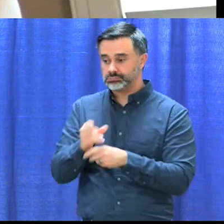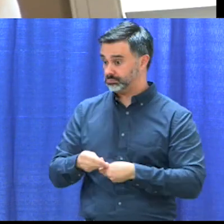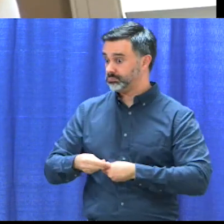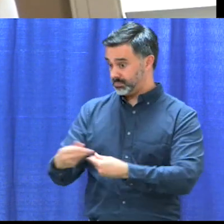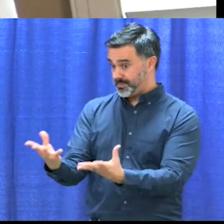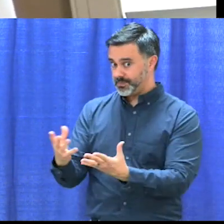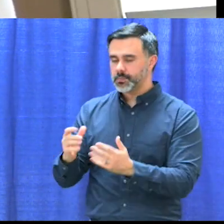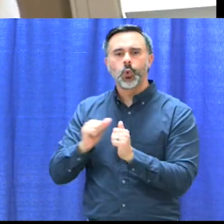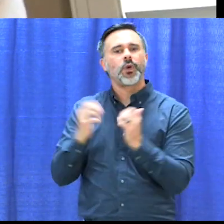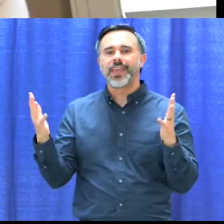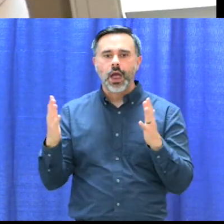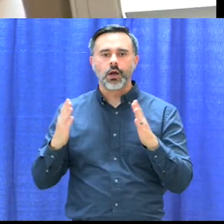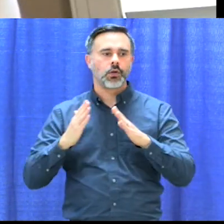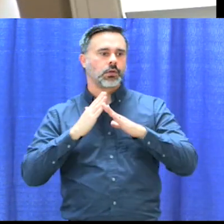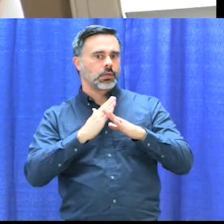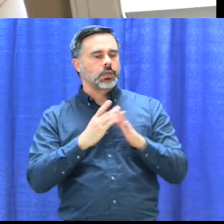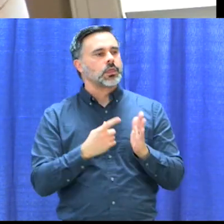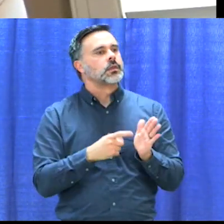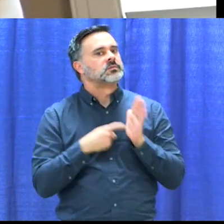barriers to families accessing these resources.